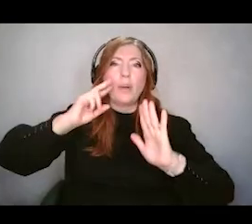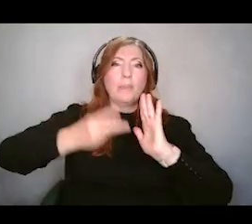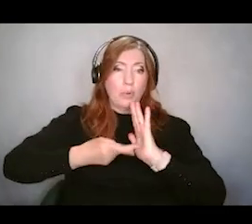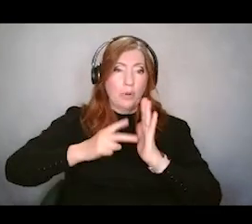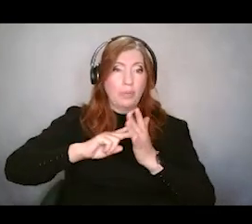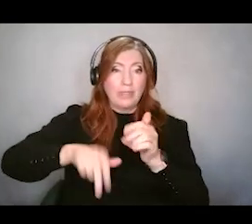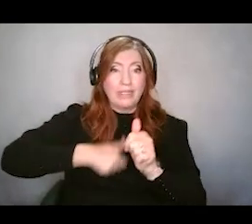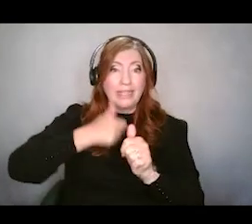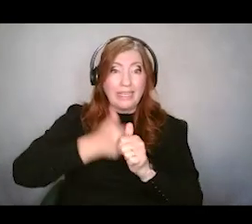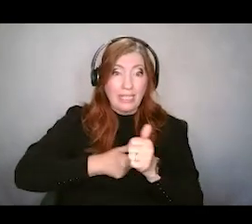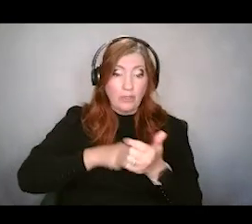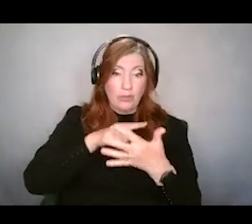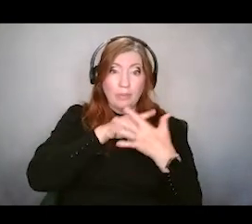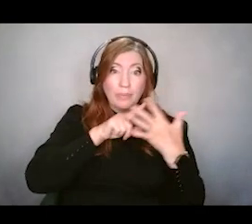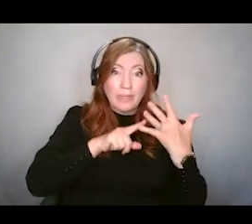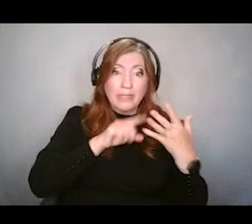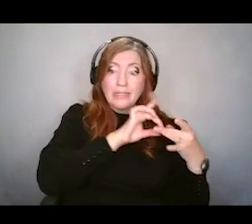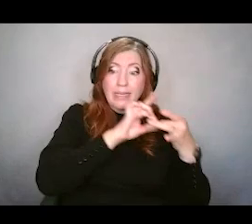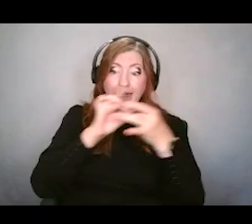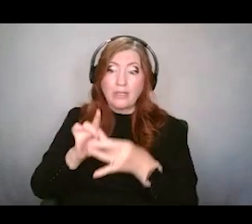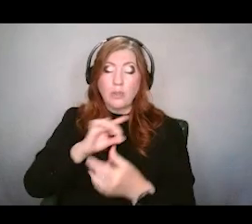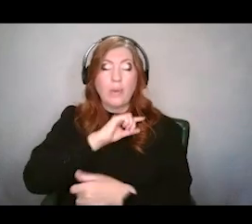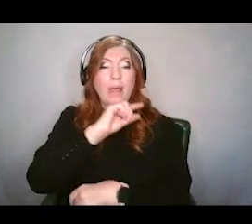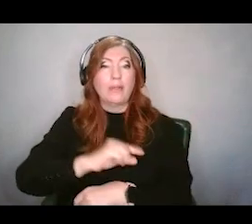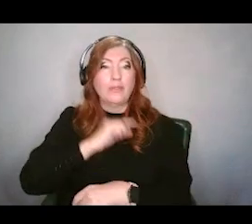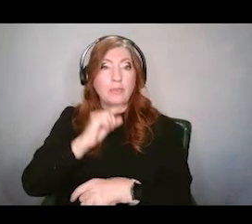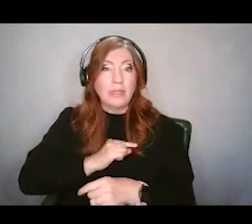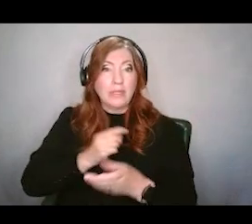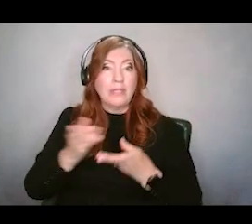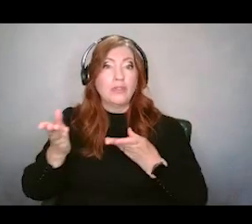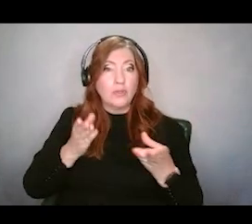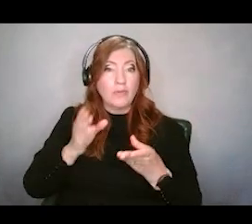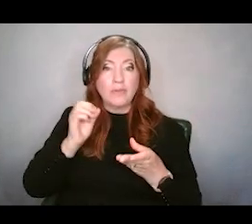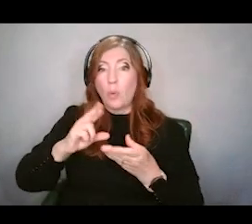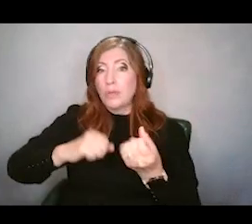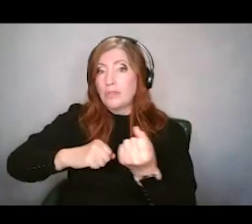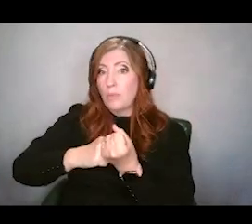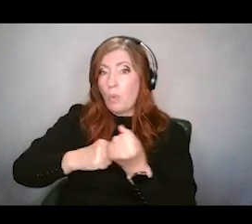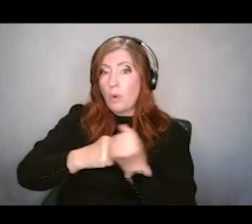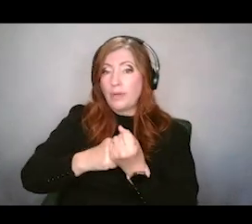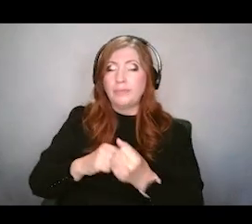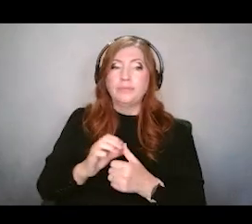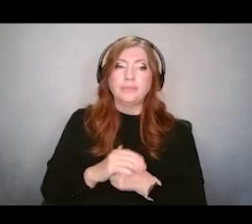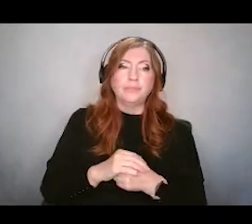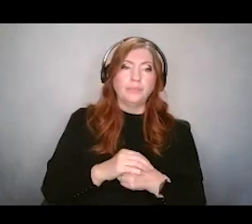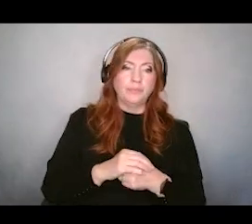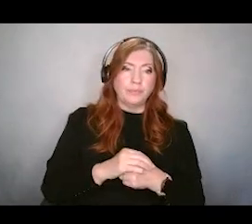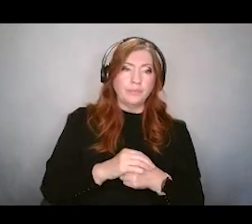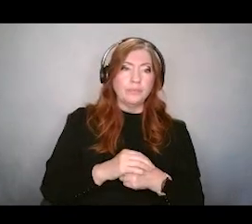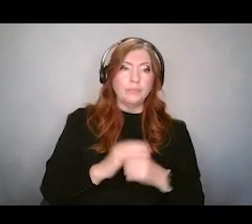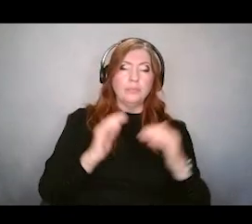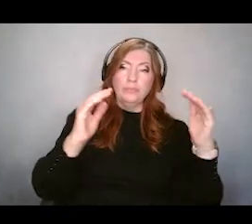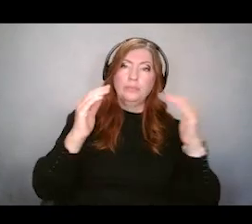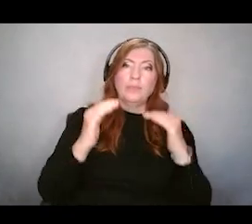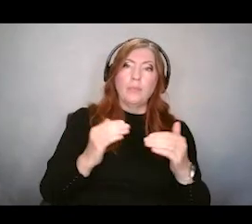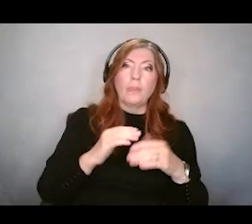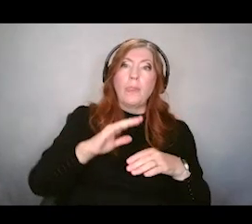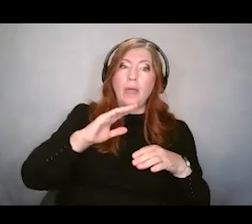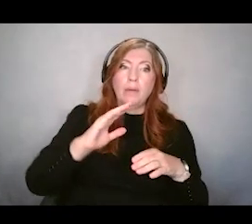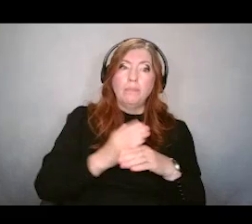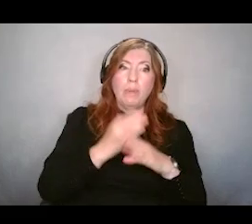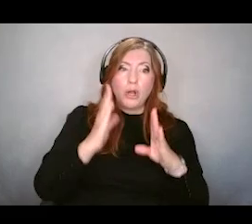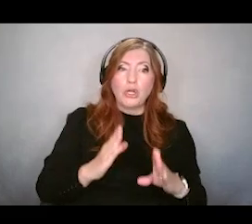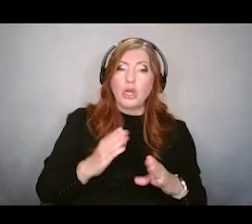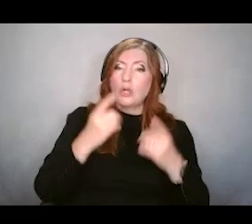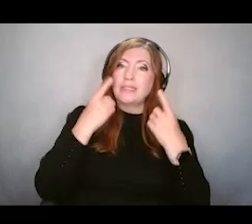back to eligibility, services, or supports. Next, partner smartly. It’s essential that